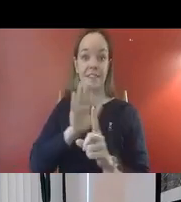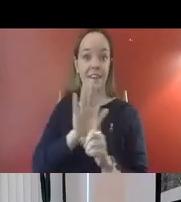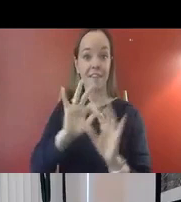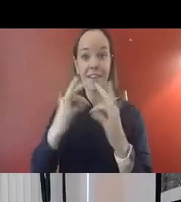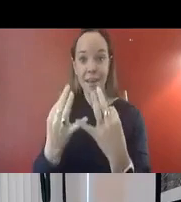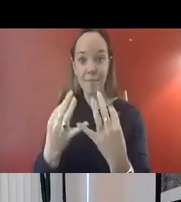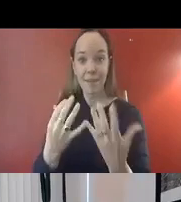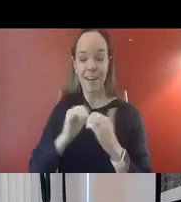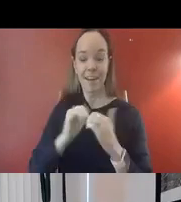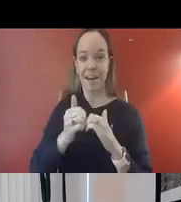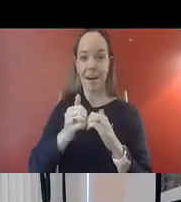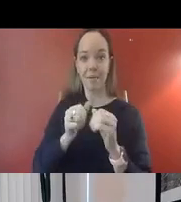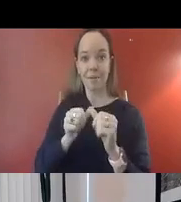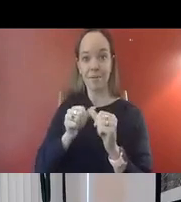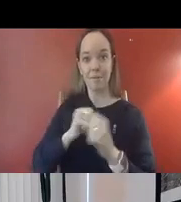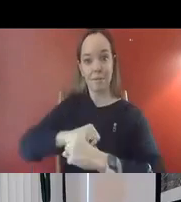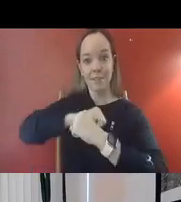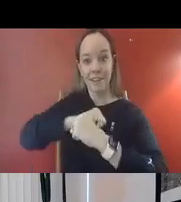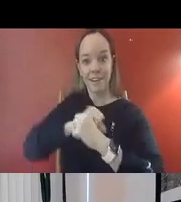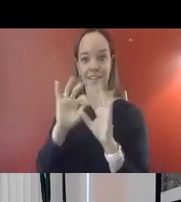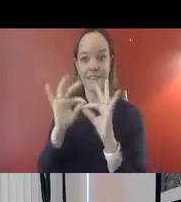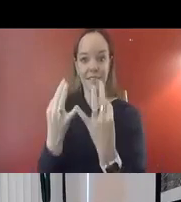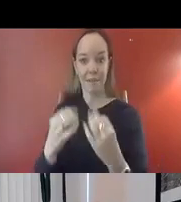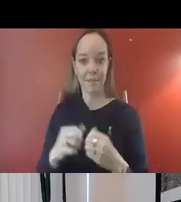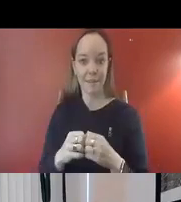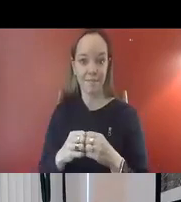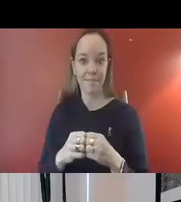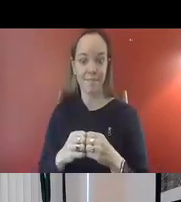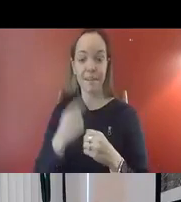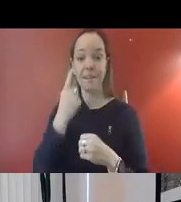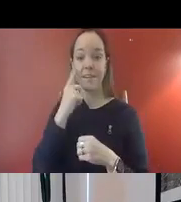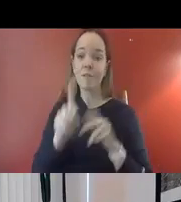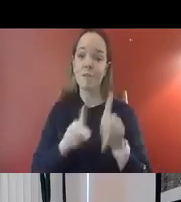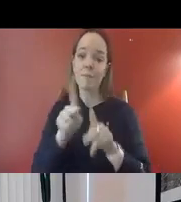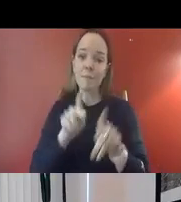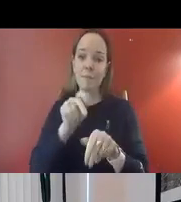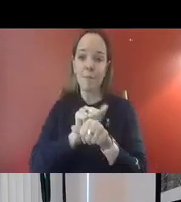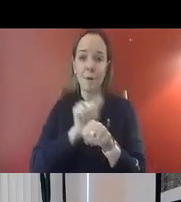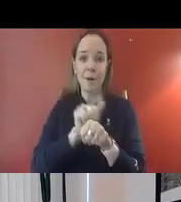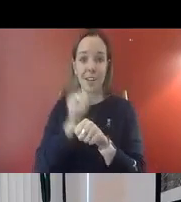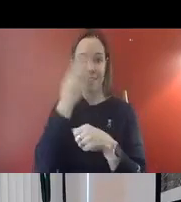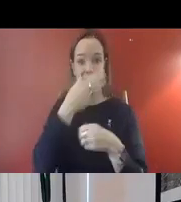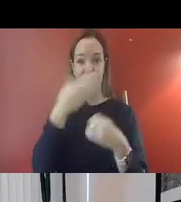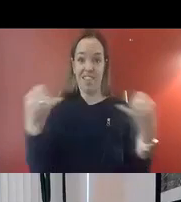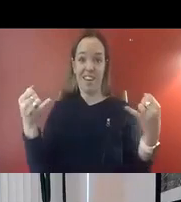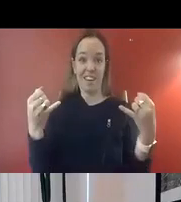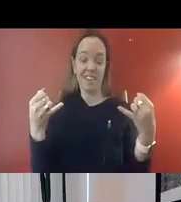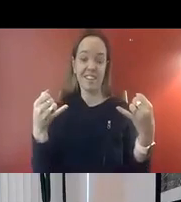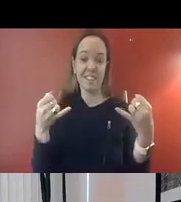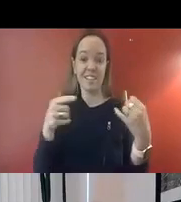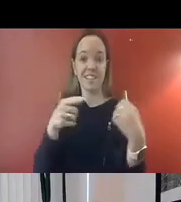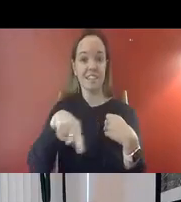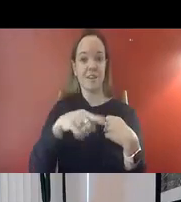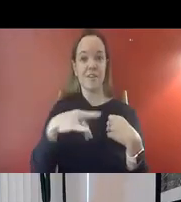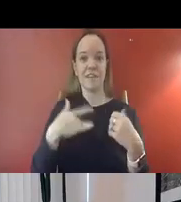families safe for people that are on the family members and how to keep their front lines. families safe for people that are on the They're having a lot of anxious thoughts front lines. about how to go home and keep their They're having a lot of anxious thoughts